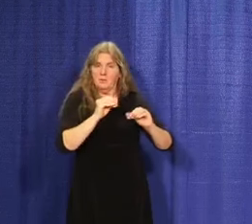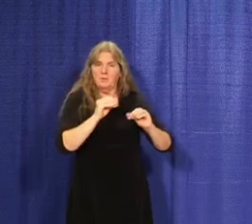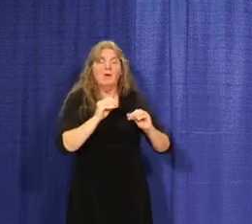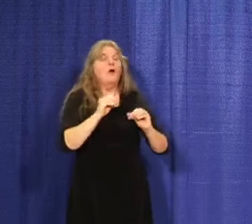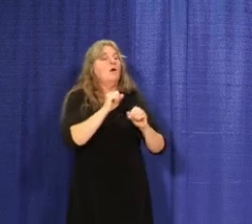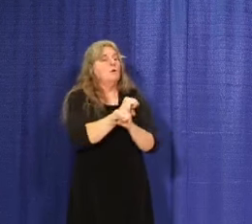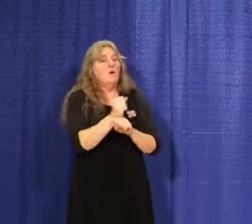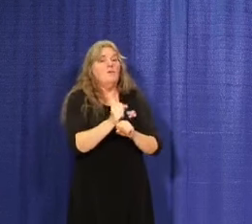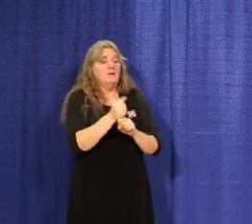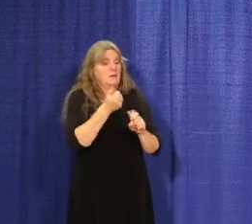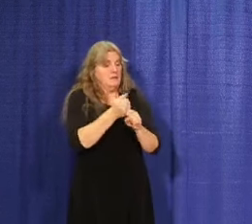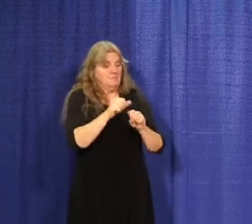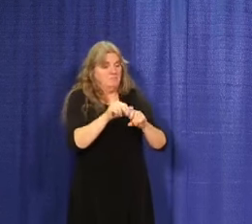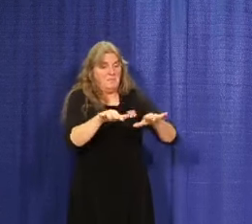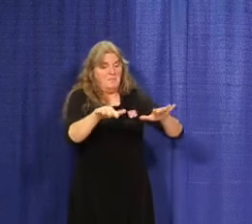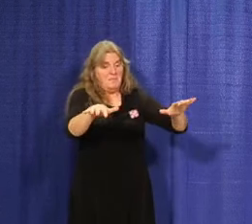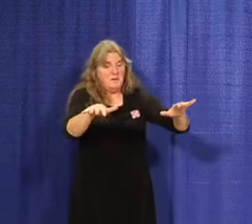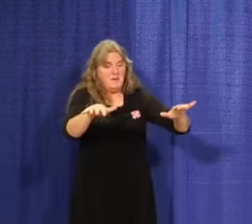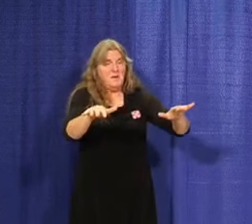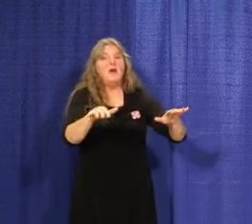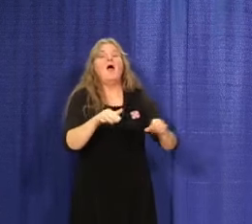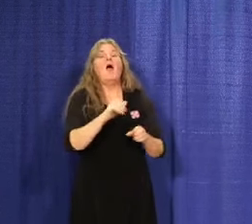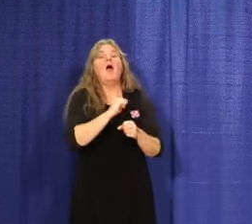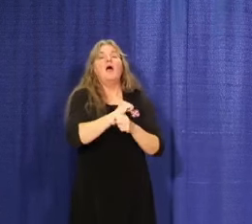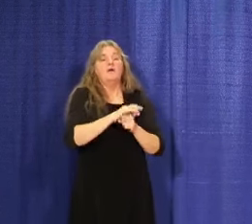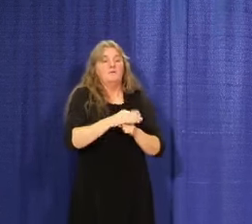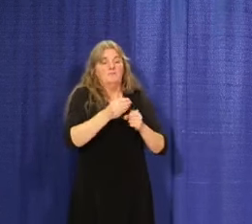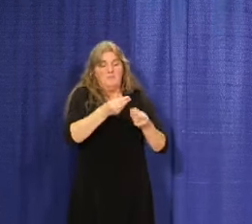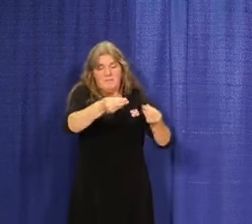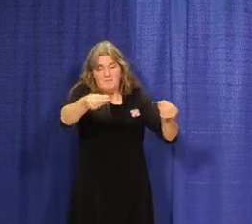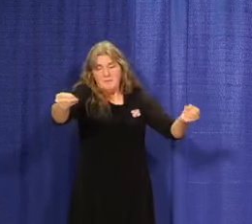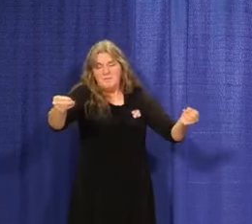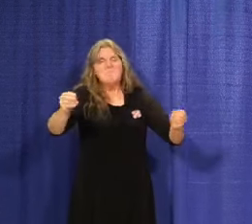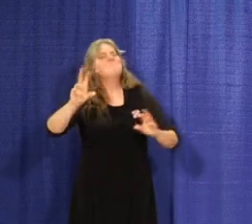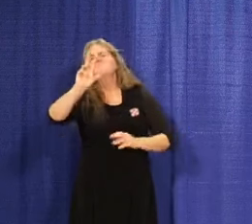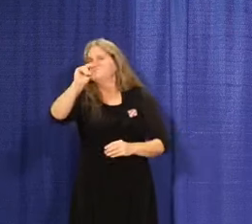infection into Yukon. This is therefore not counted as